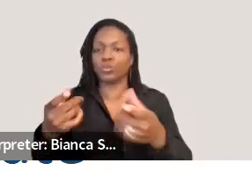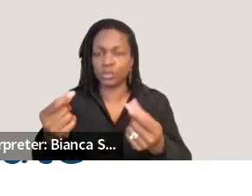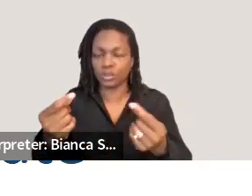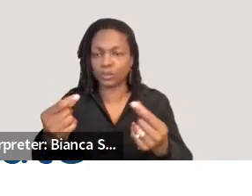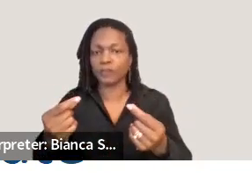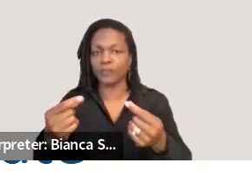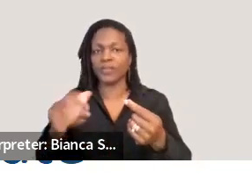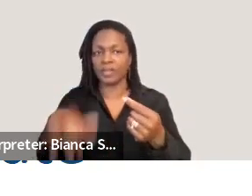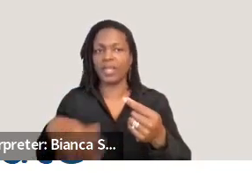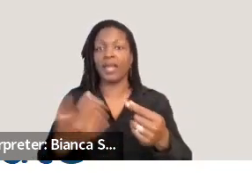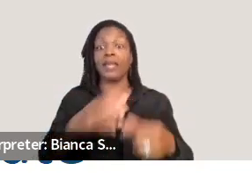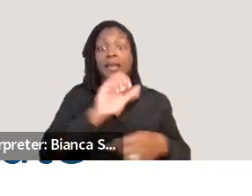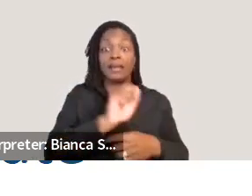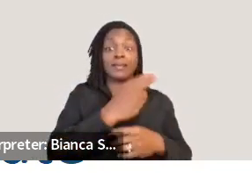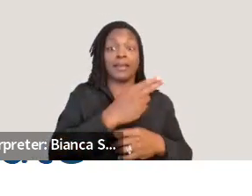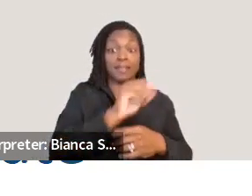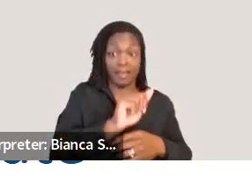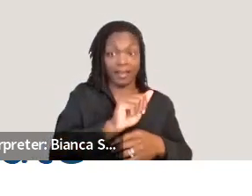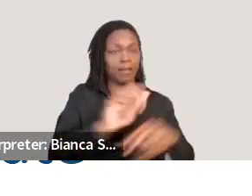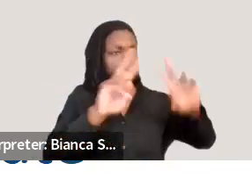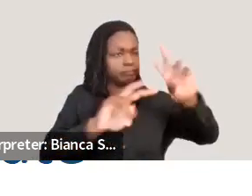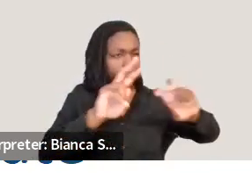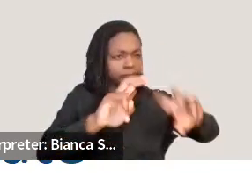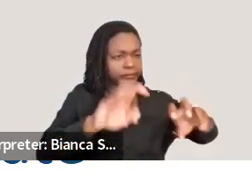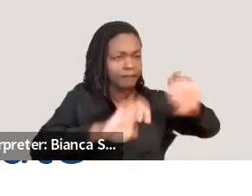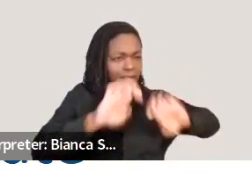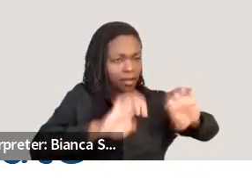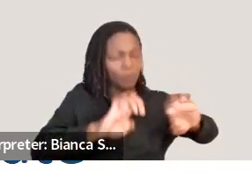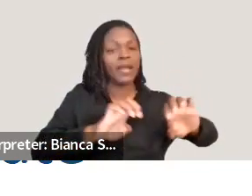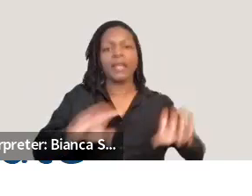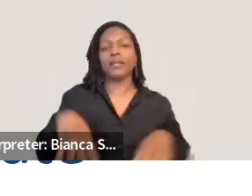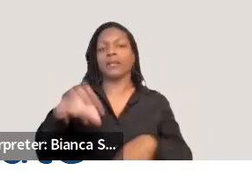Right. It's a community own plan, which is why we wanted to make sure you all see the involvement of the community members.